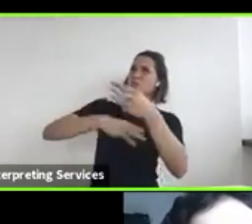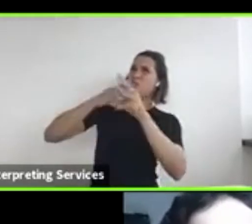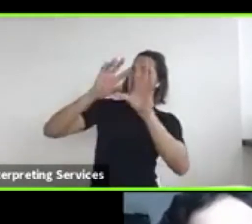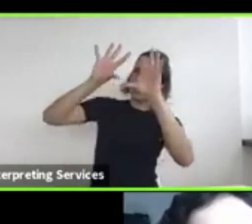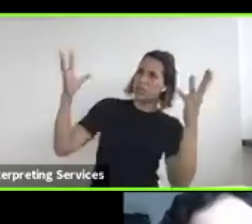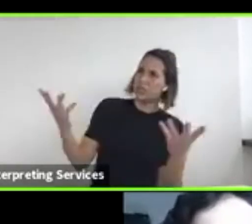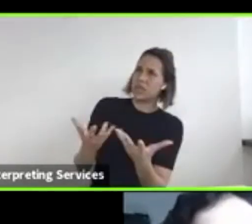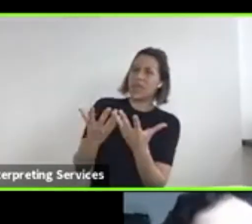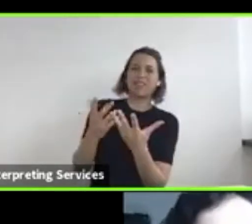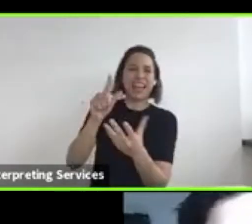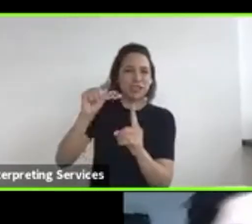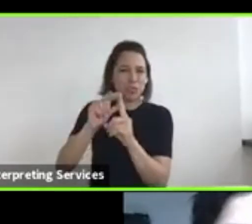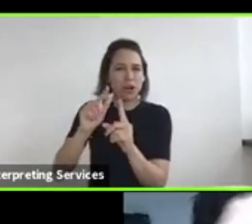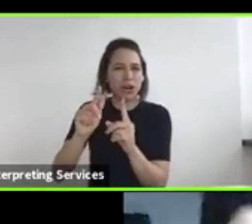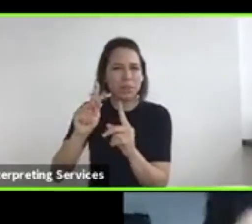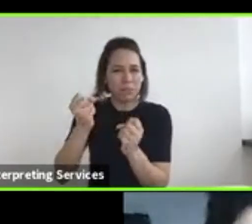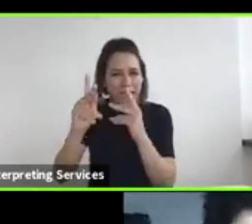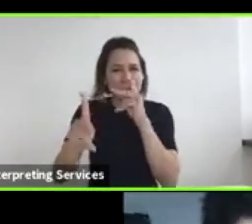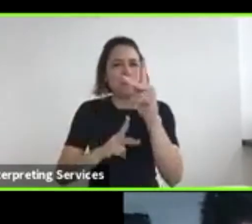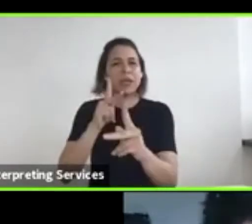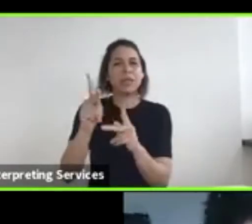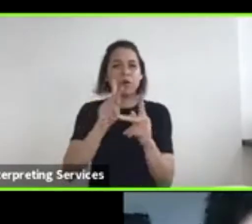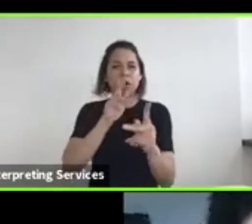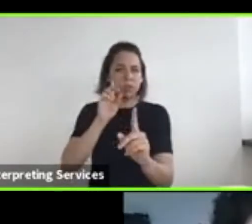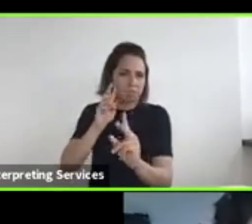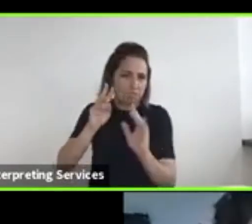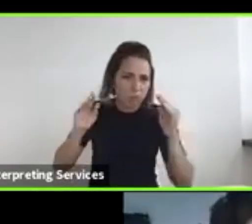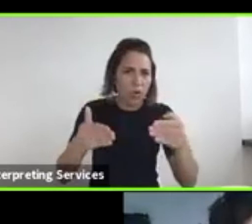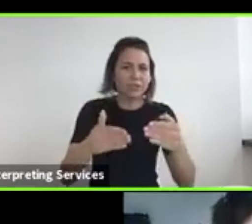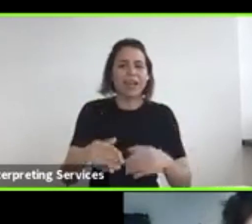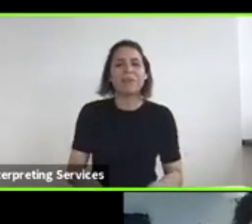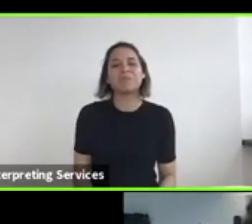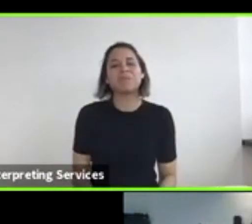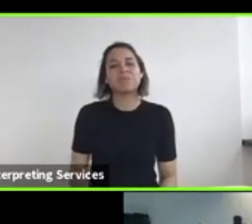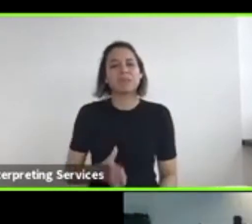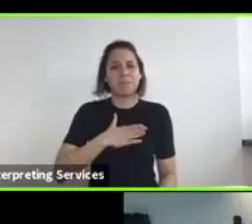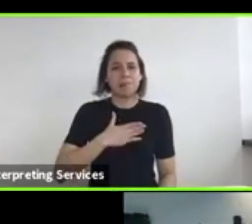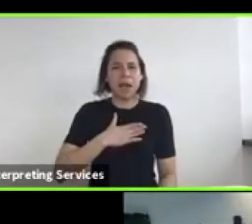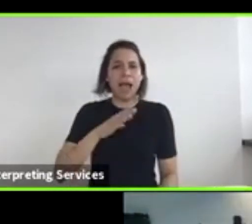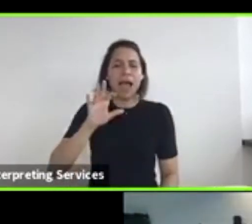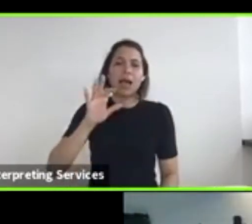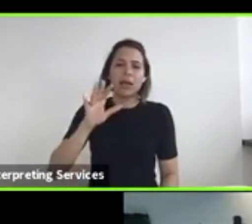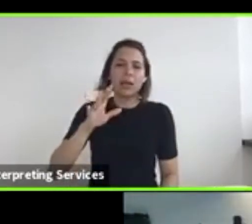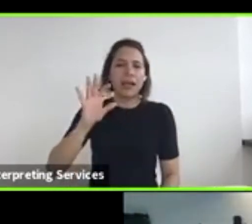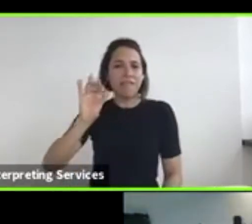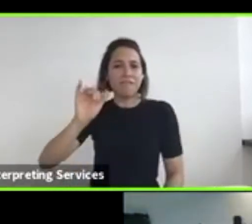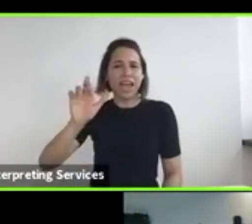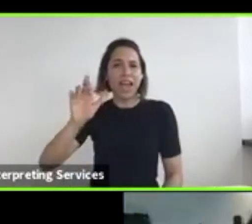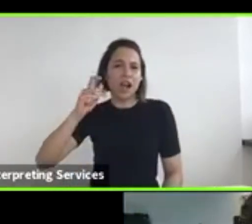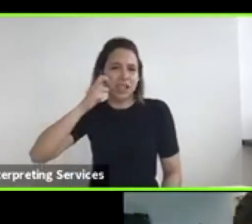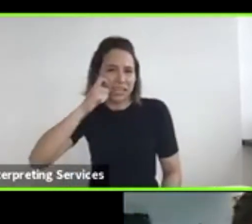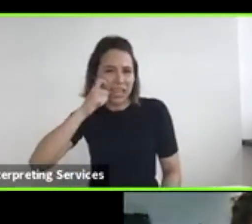I AM FAIR SKIN AND I OFTEN USE THAT PRIVILEGE TO WORK IN SPACES